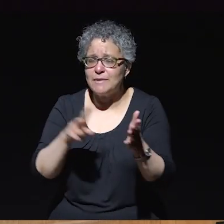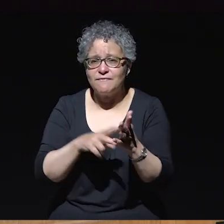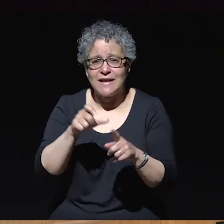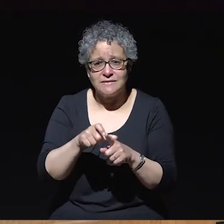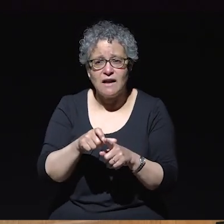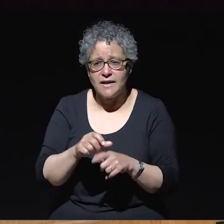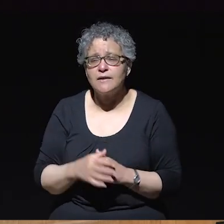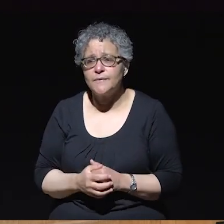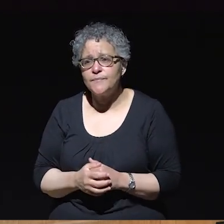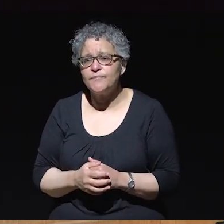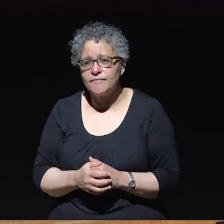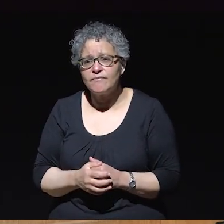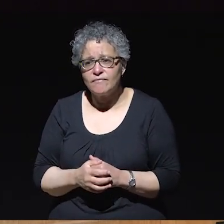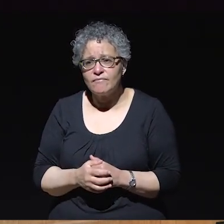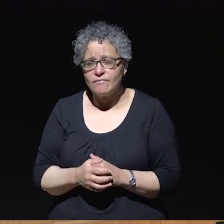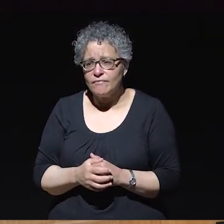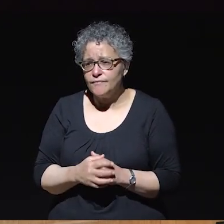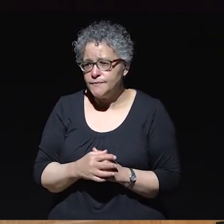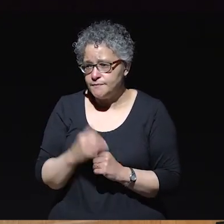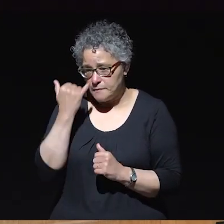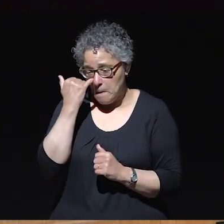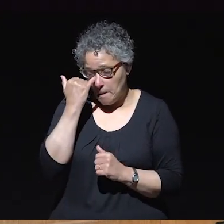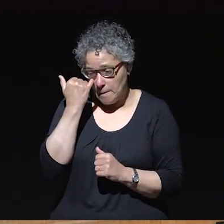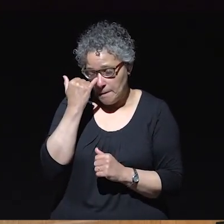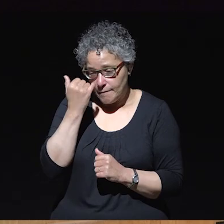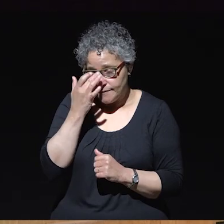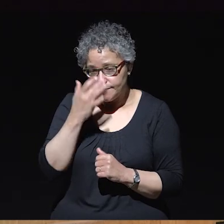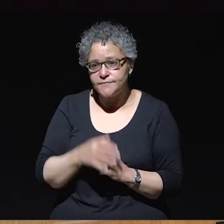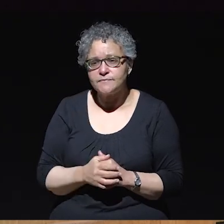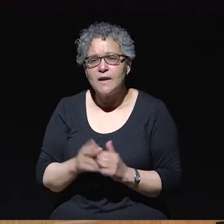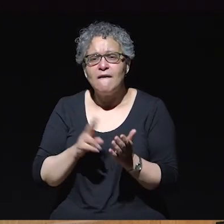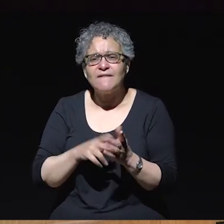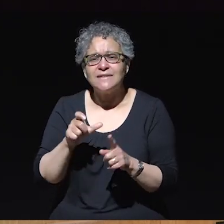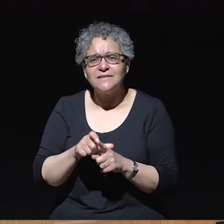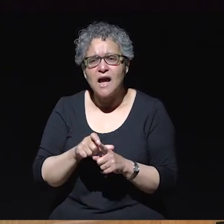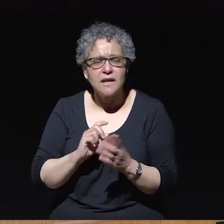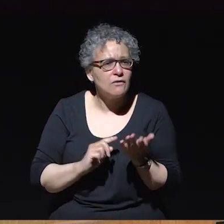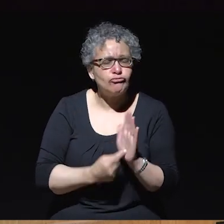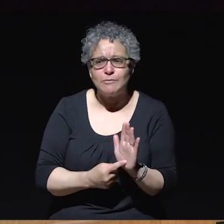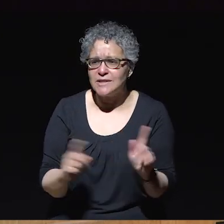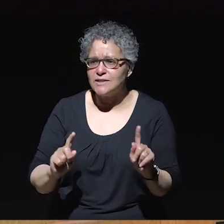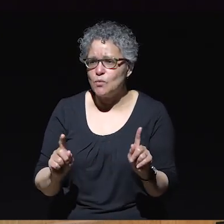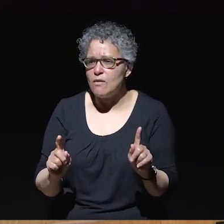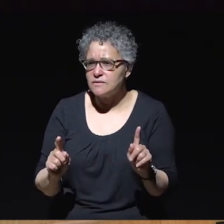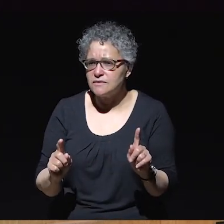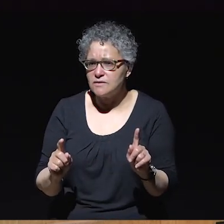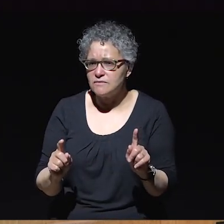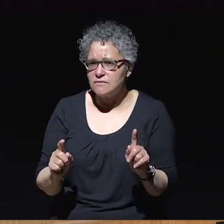but, even so, it was something to aspire to. But it's also what Van Dyck actually represented in the round. You know, he wasn't just a great painter,